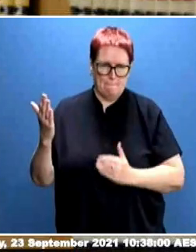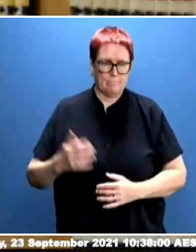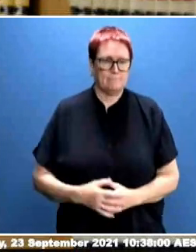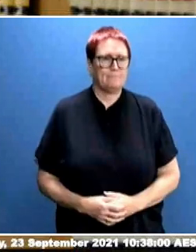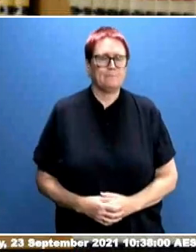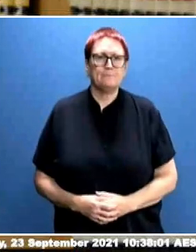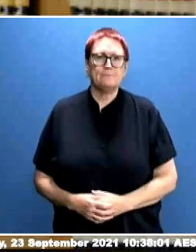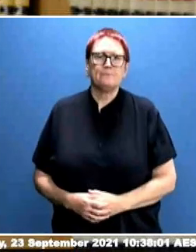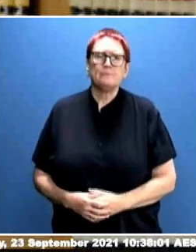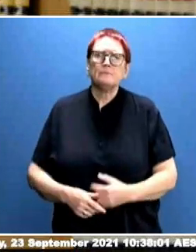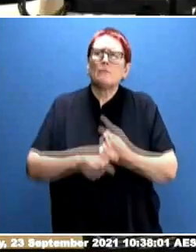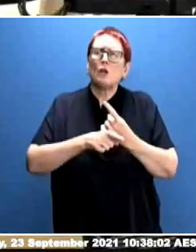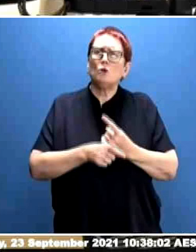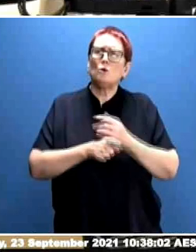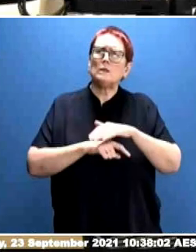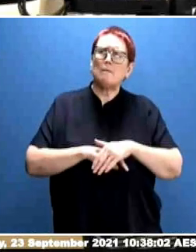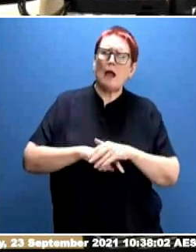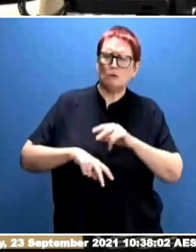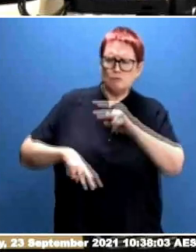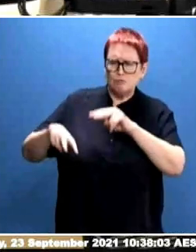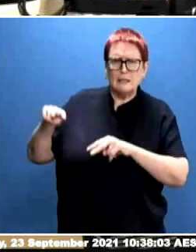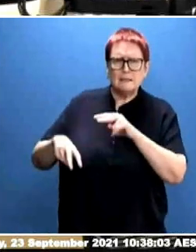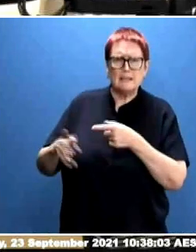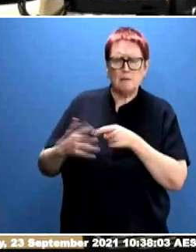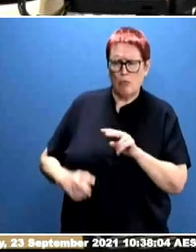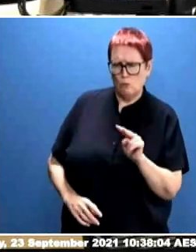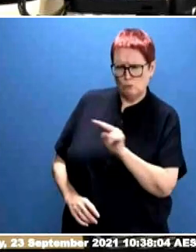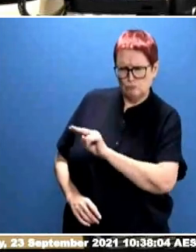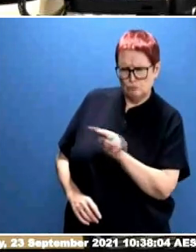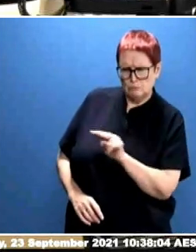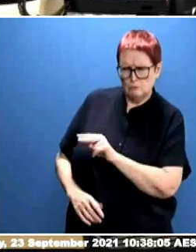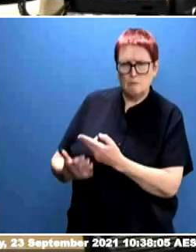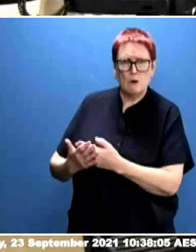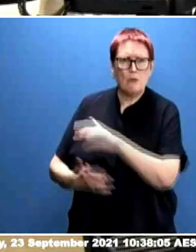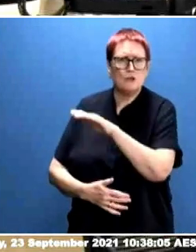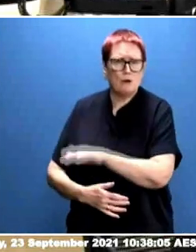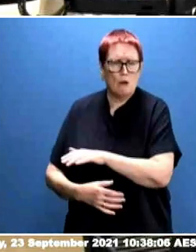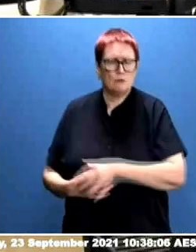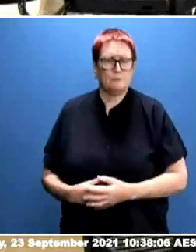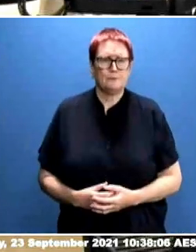an observational assessment being within that idea